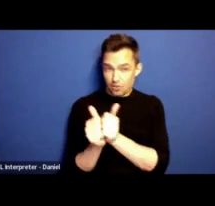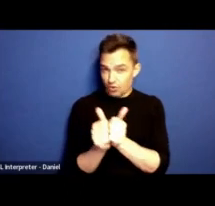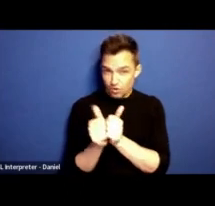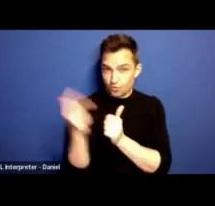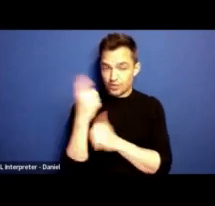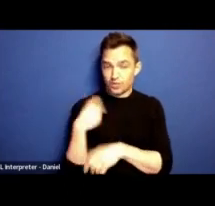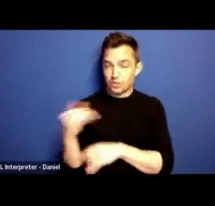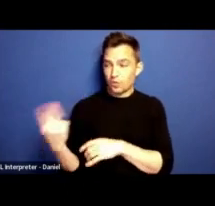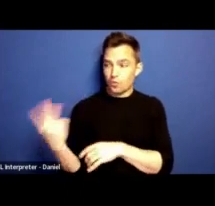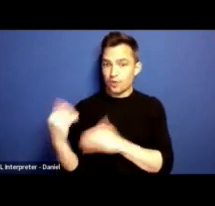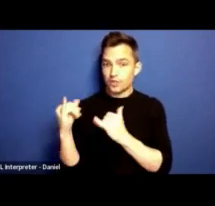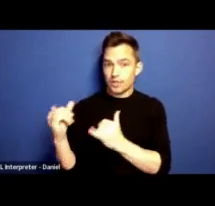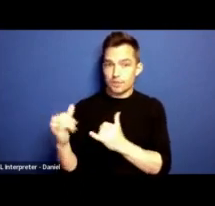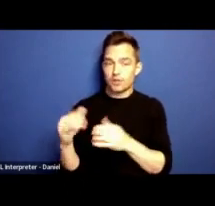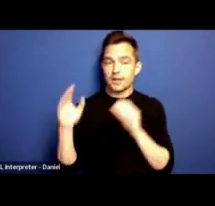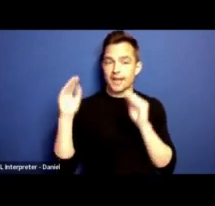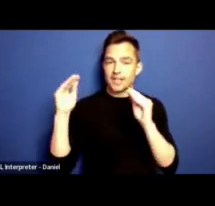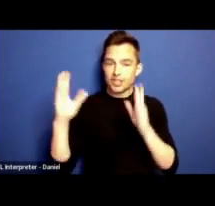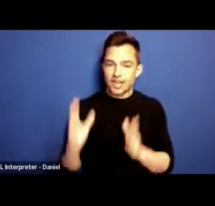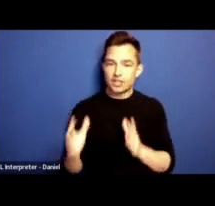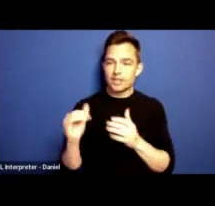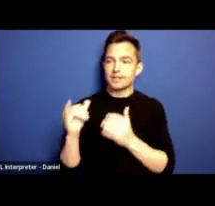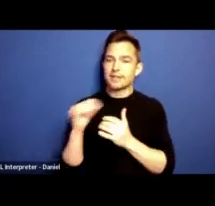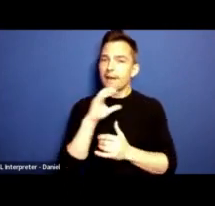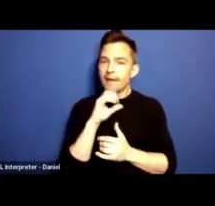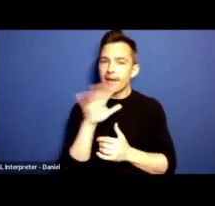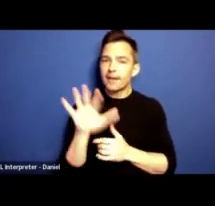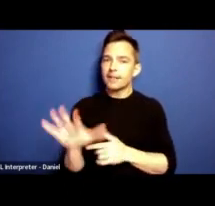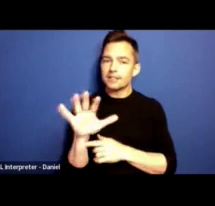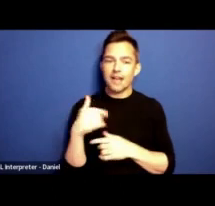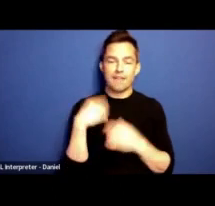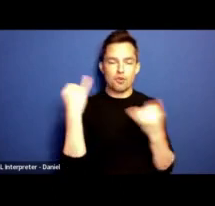similar. We were both educators. We were similar in age. I have no idea whether that was kind of